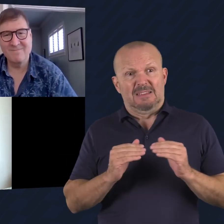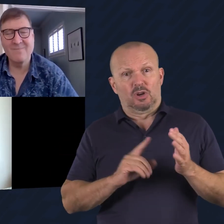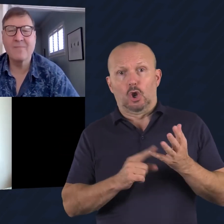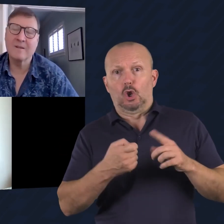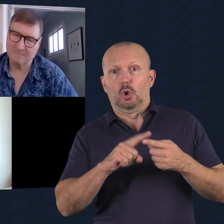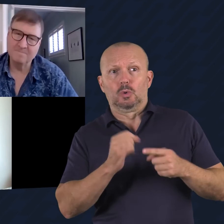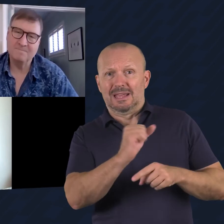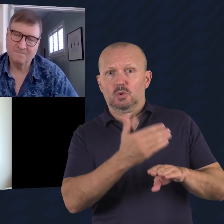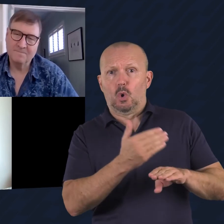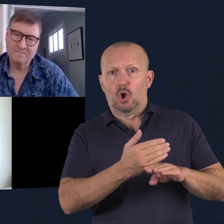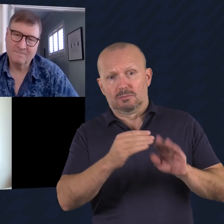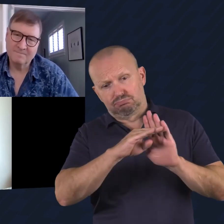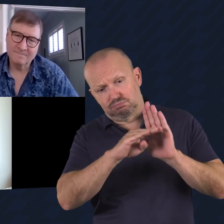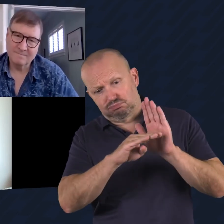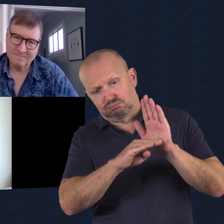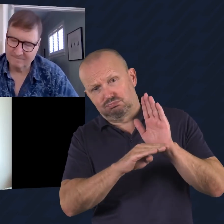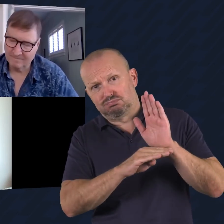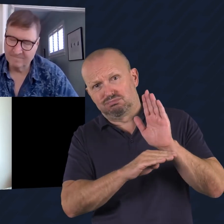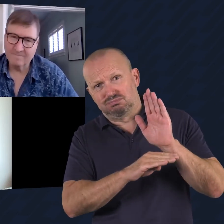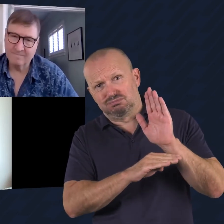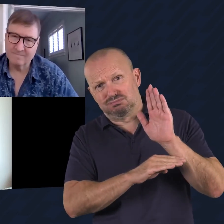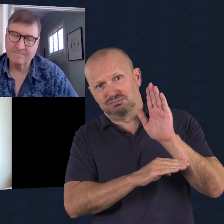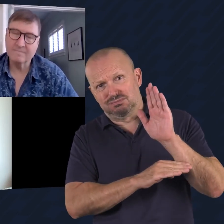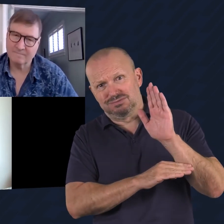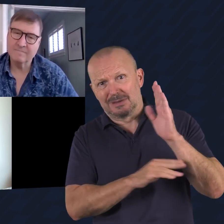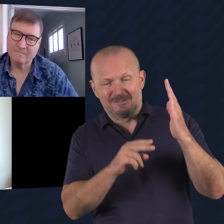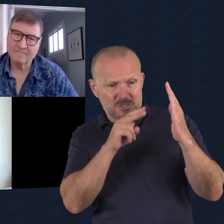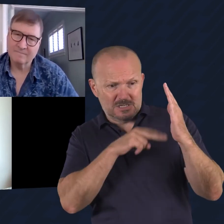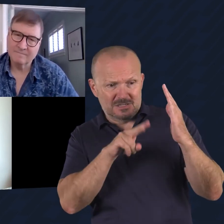just with Luke's portfolio, I mean, there's so much to choose from.